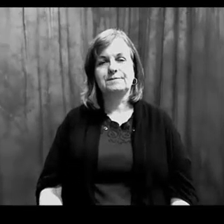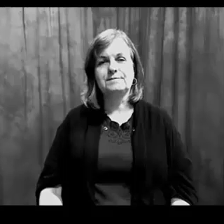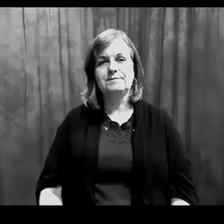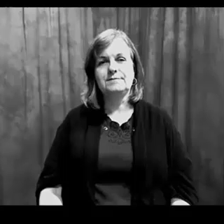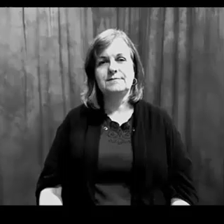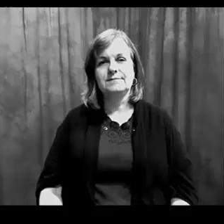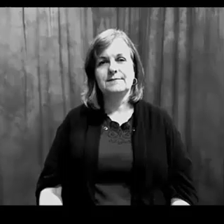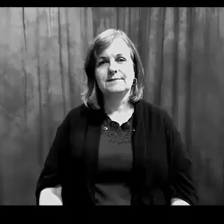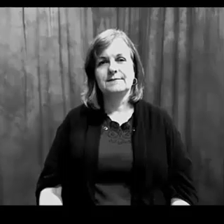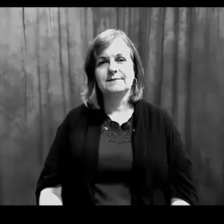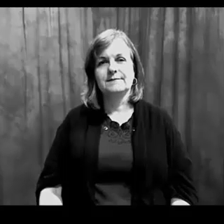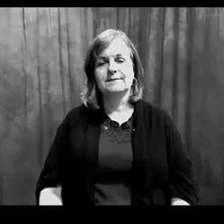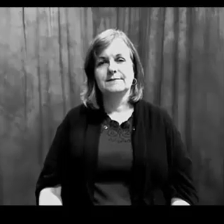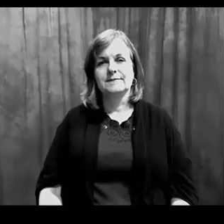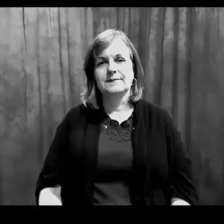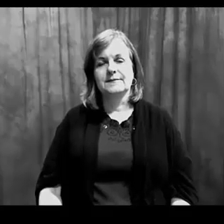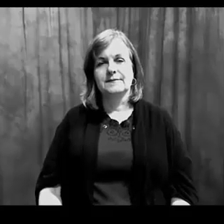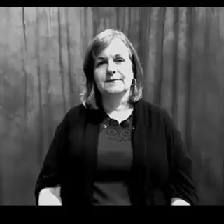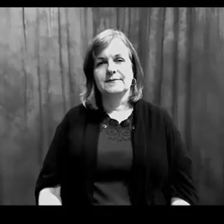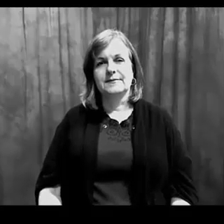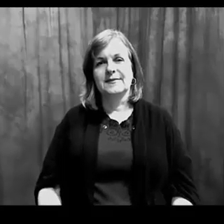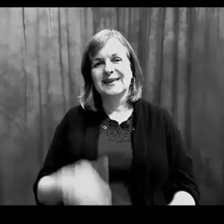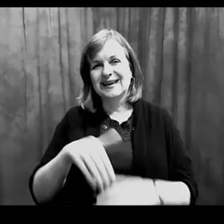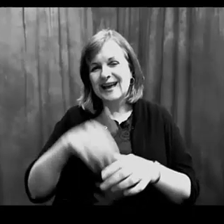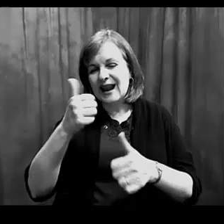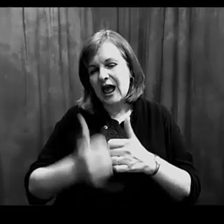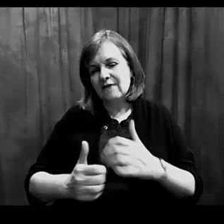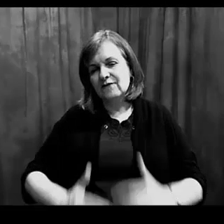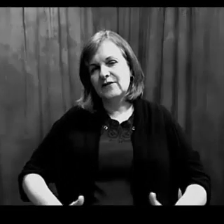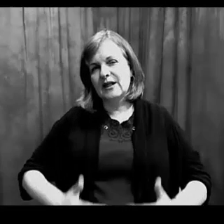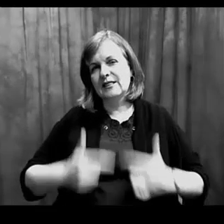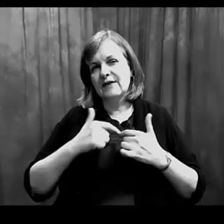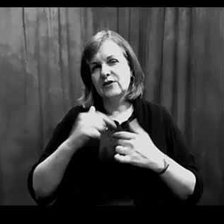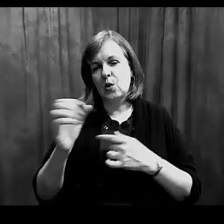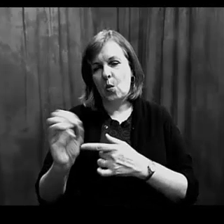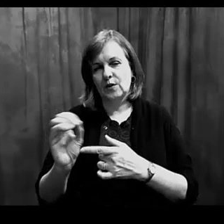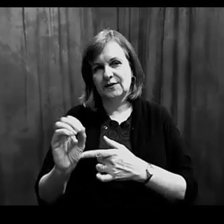so we'll look at how in every single living organism